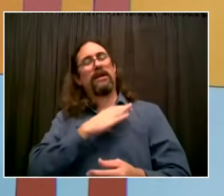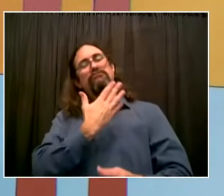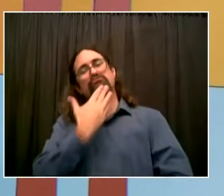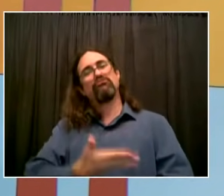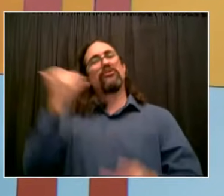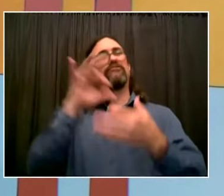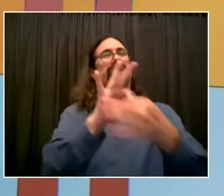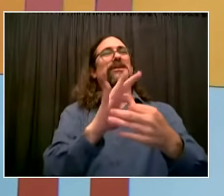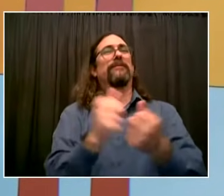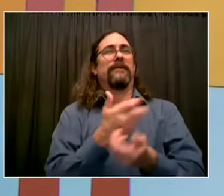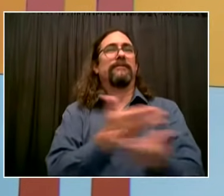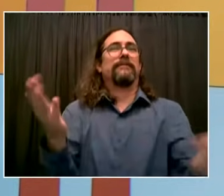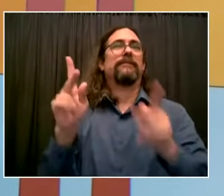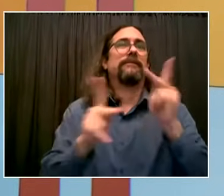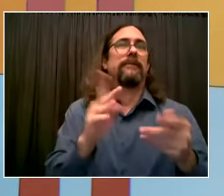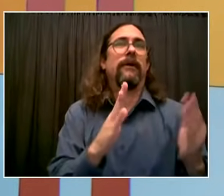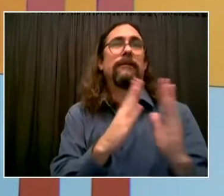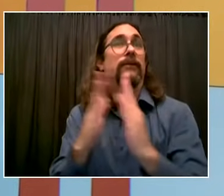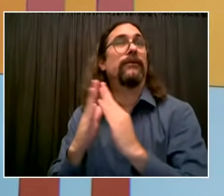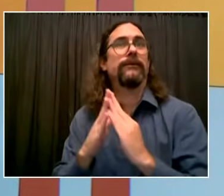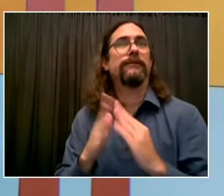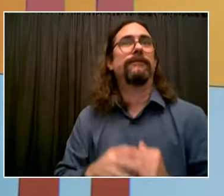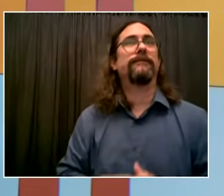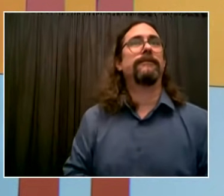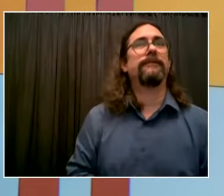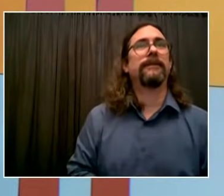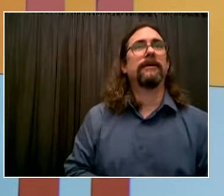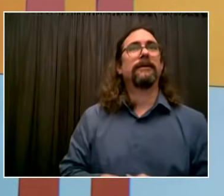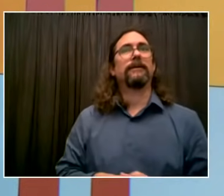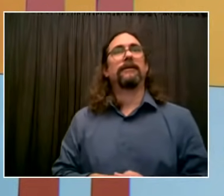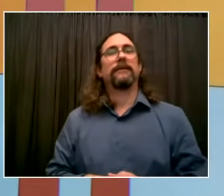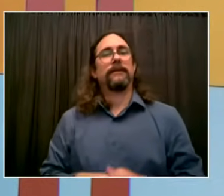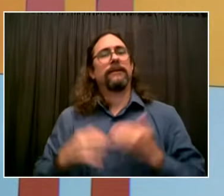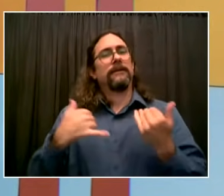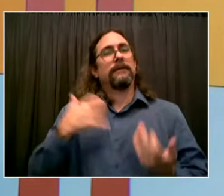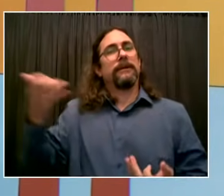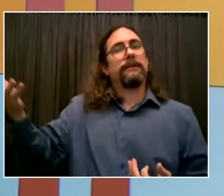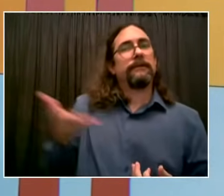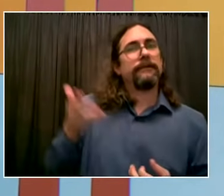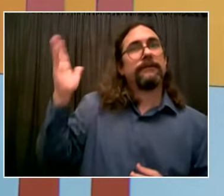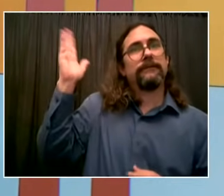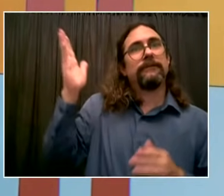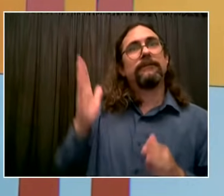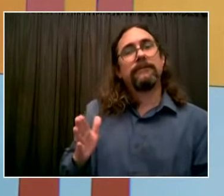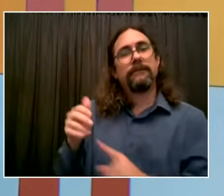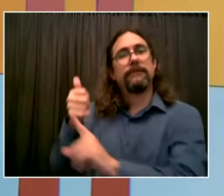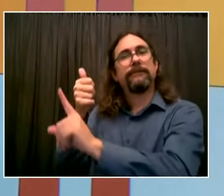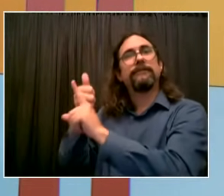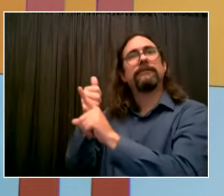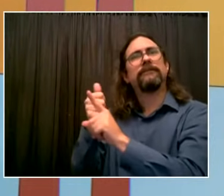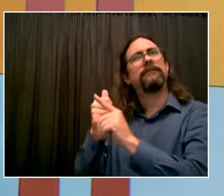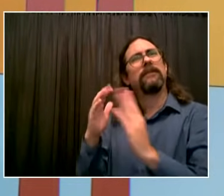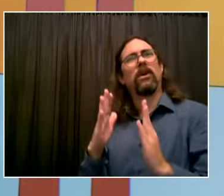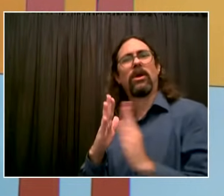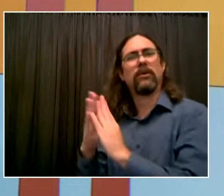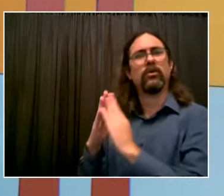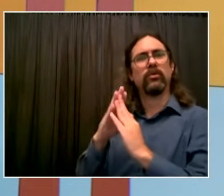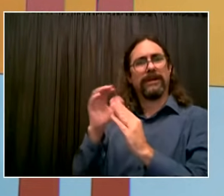HEAR ABOUT WHAT THIS MEANS FROM THE COMMUNITY LEVEL AND WHEN I TURN TO A COMMUNITY LEADER WHO HAS DONE GREAT, GREAT